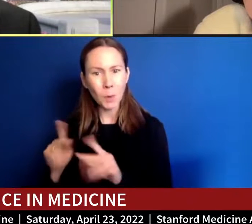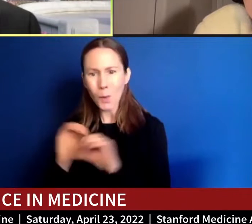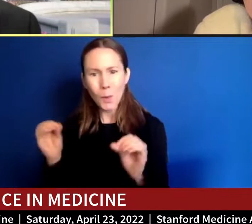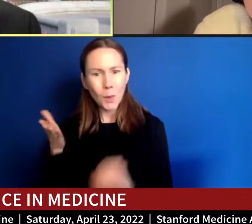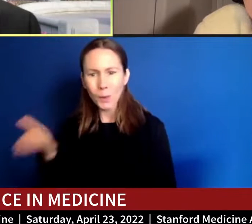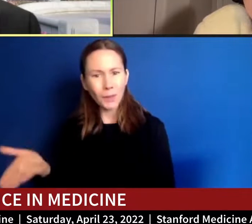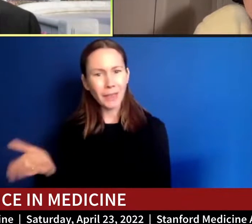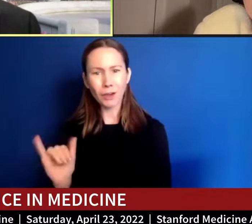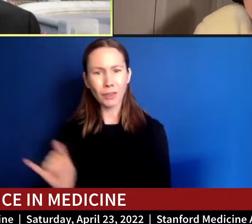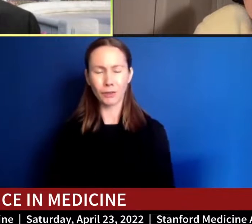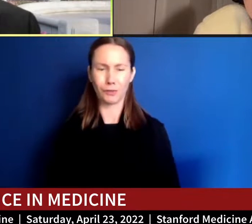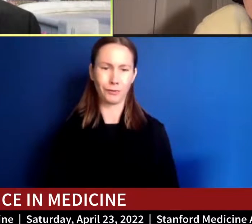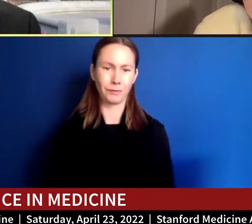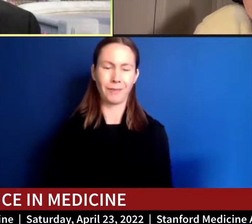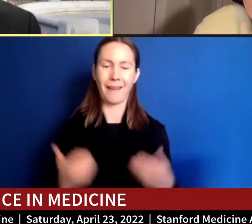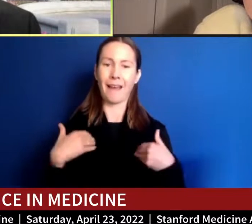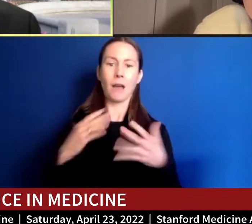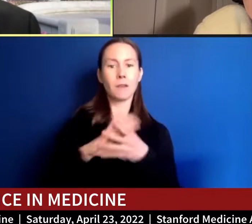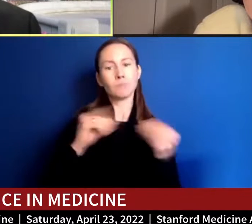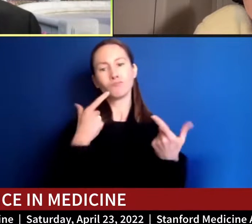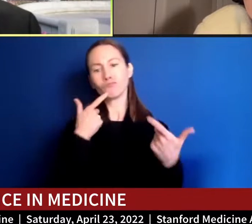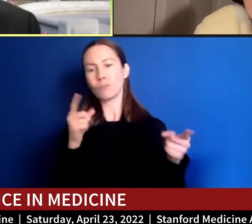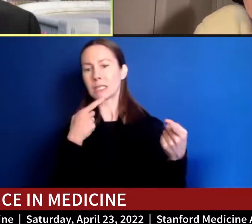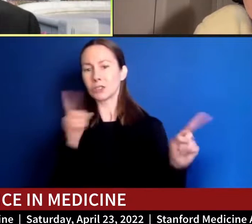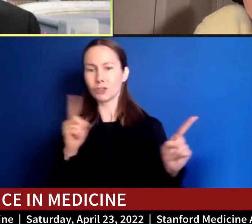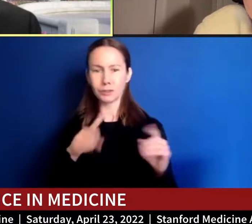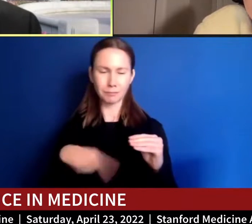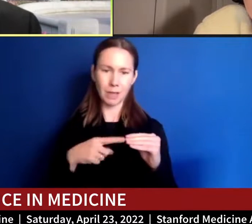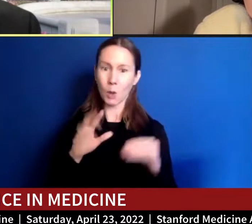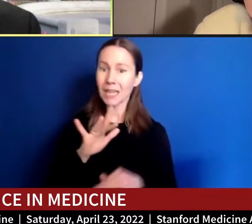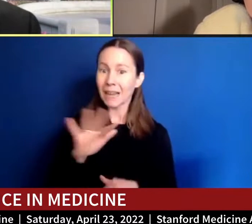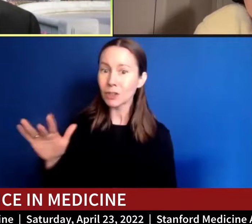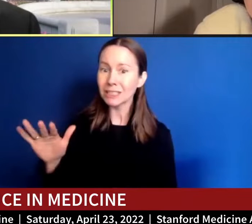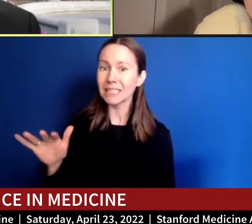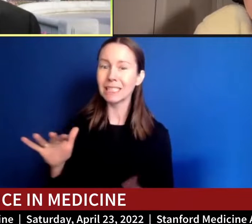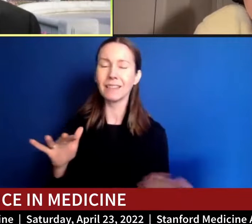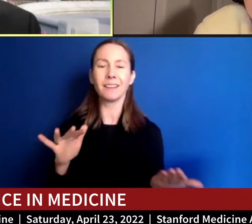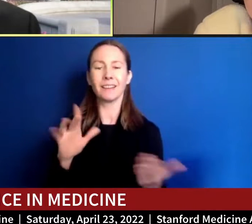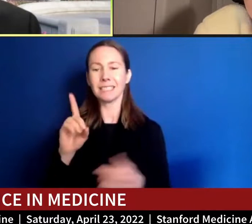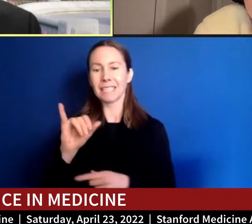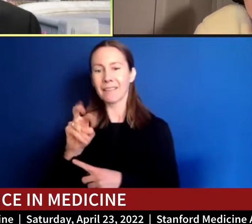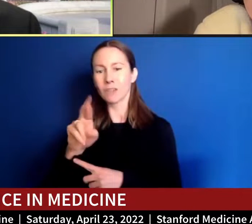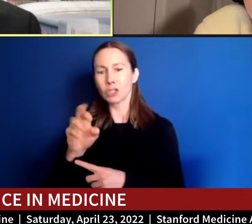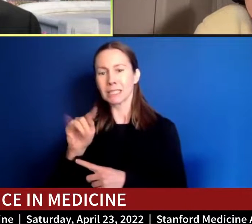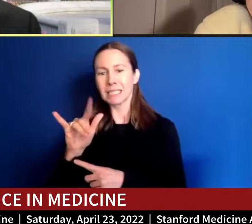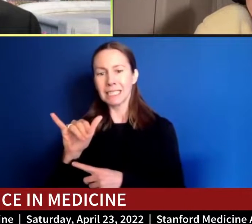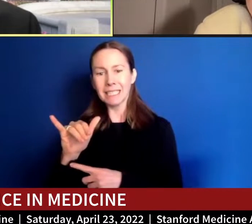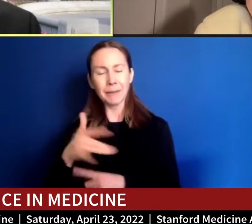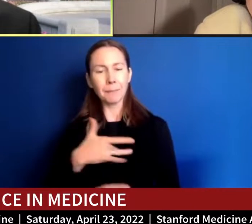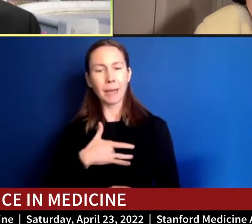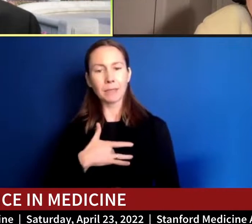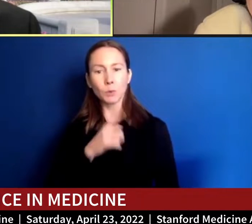messages about diversity, you know, accidentally forgetting about mentioning disability. You know,